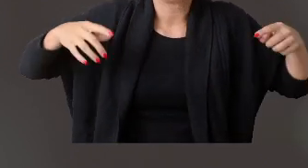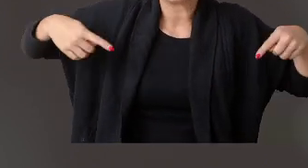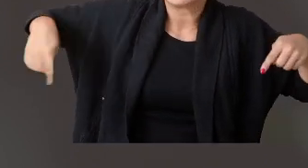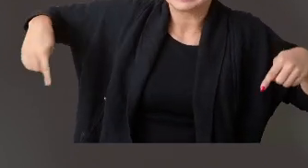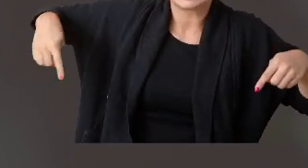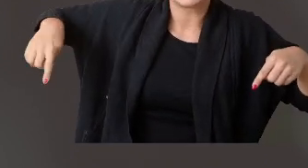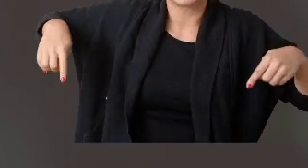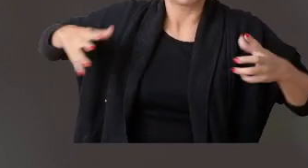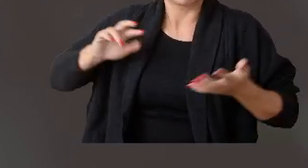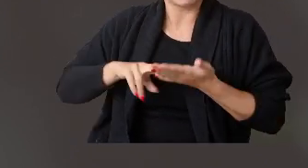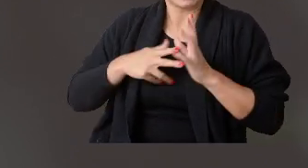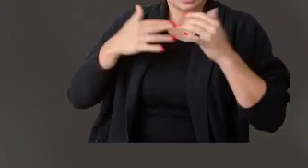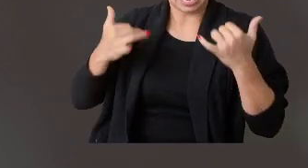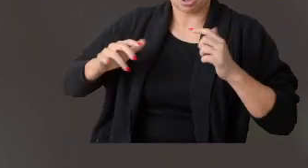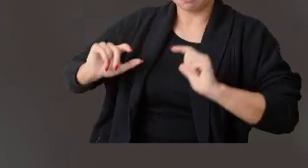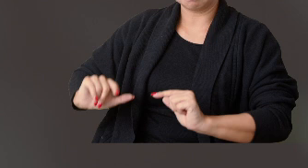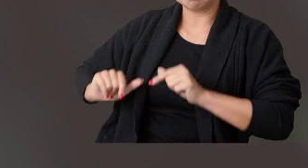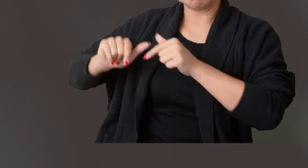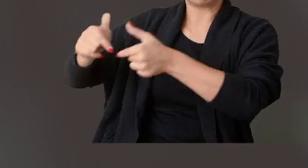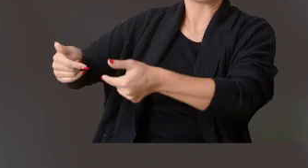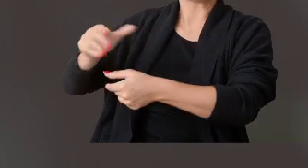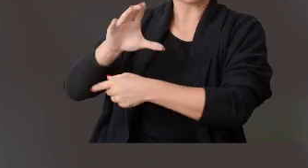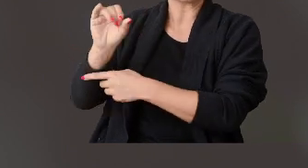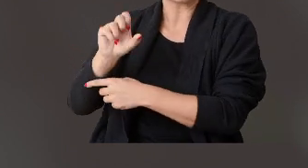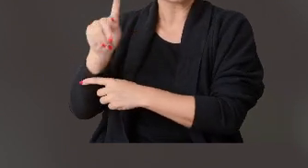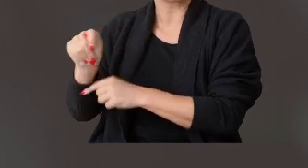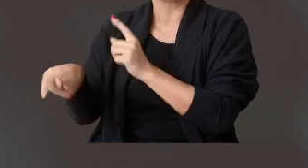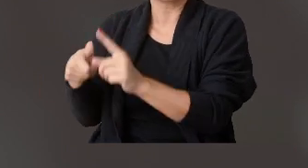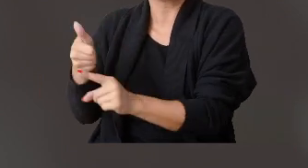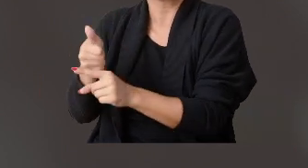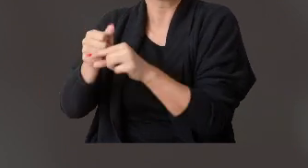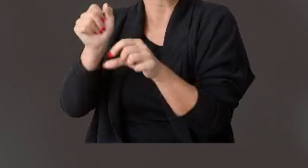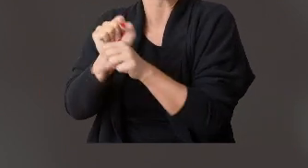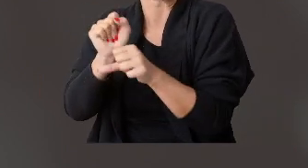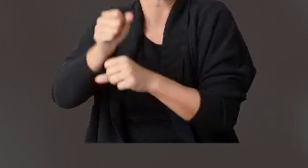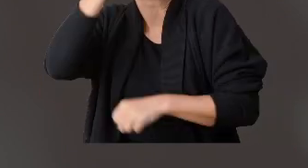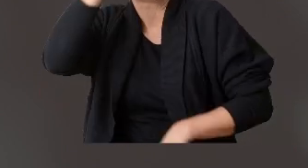Copilot does the work for me. It is providing those quick summaries.